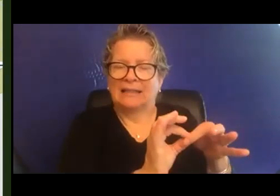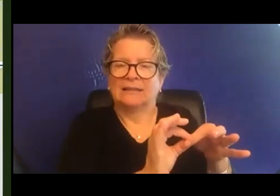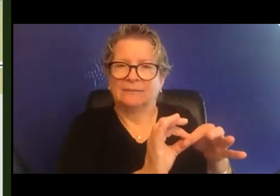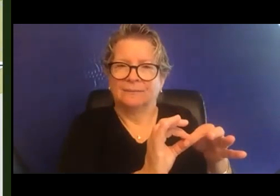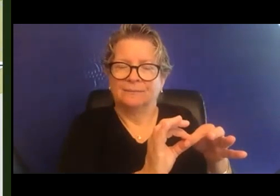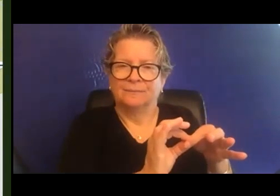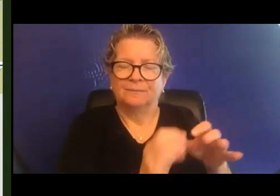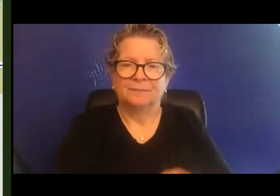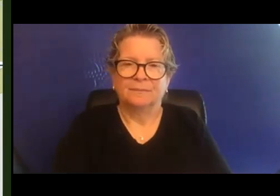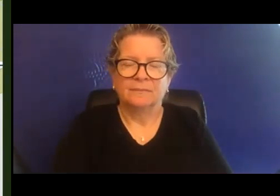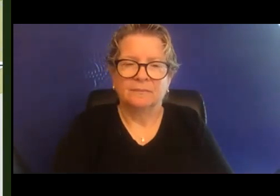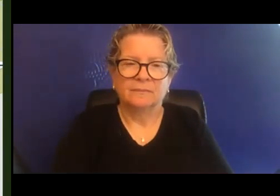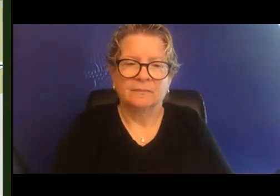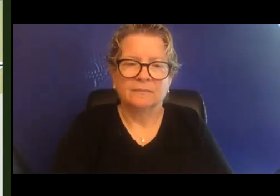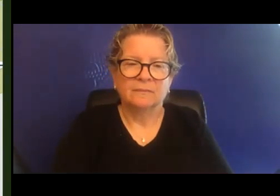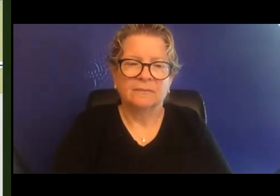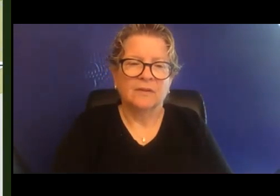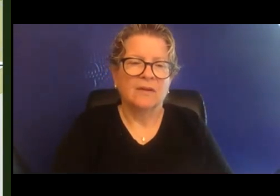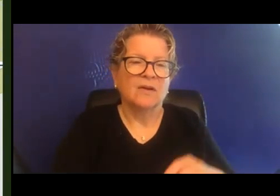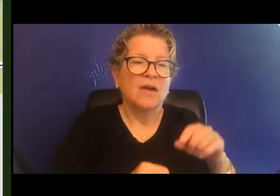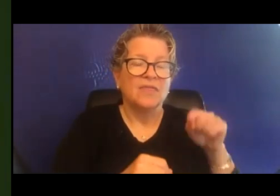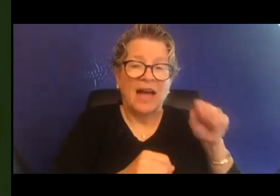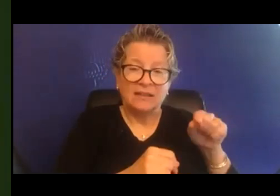reconnecting those in our new pipeline located here.